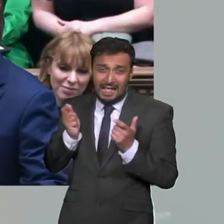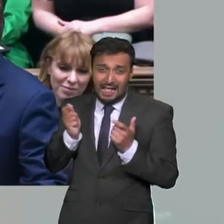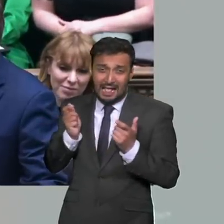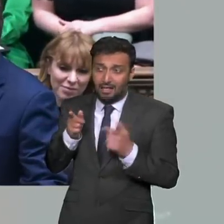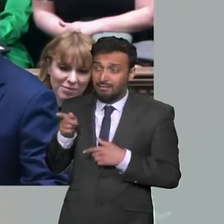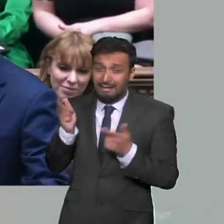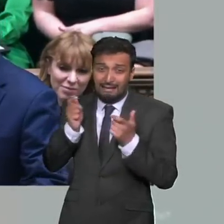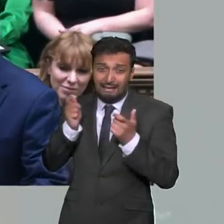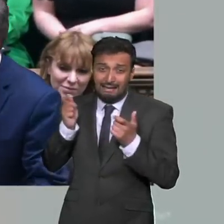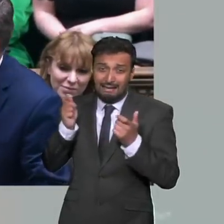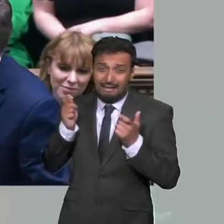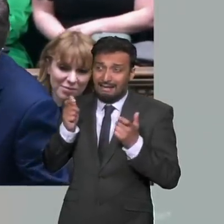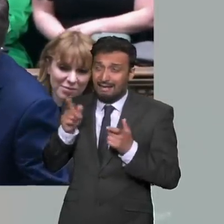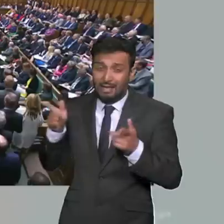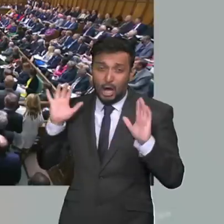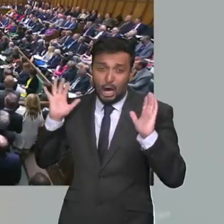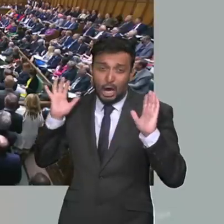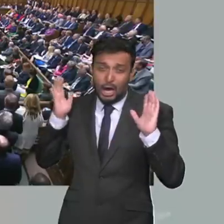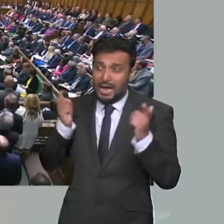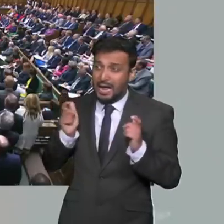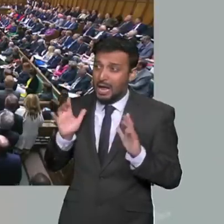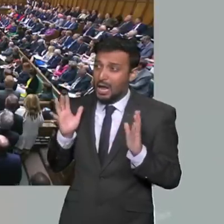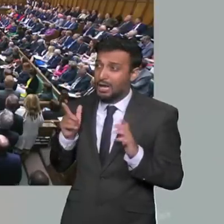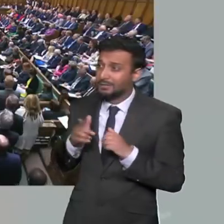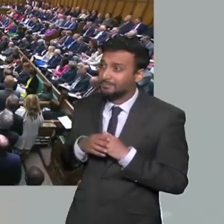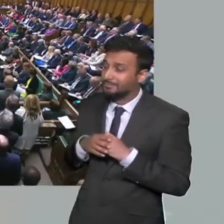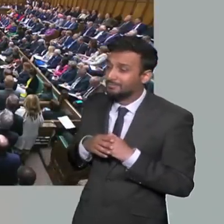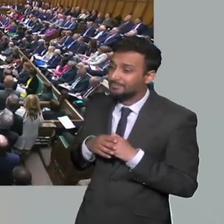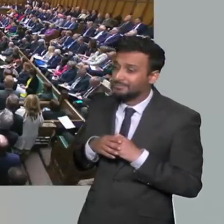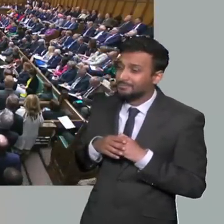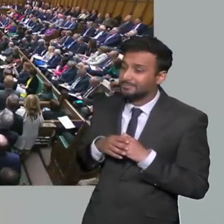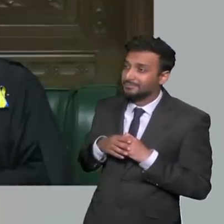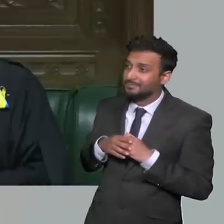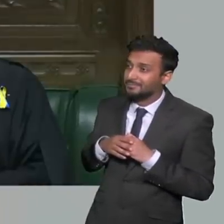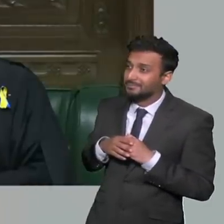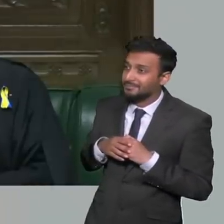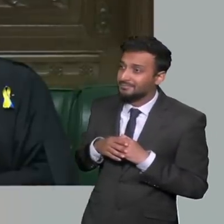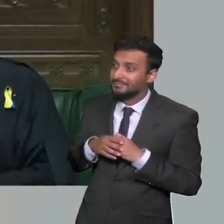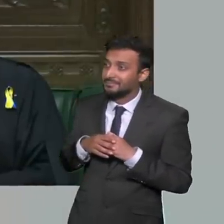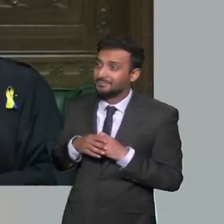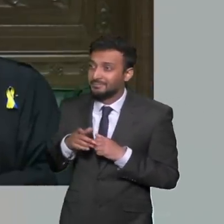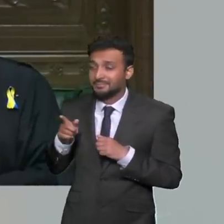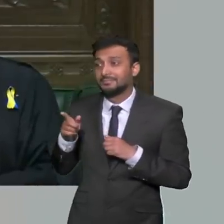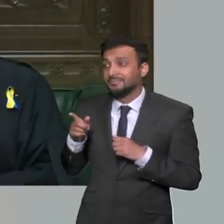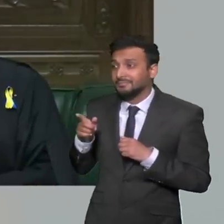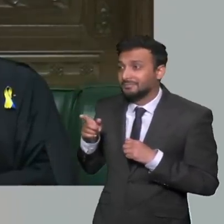give way? Mr Speaker Mr Bone, a man who always wants to catch my